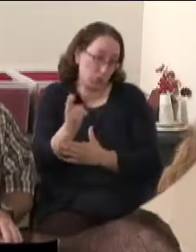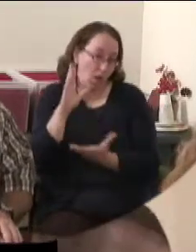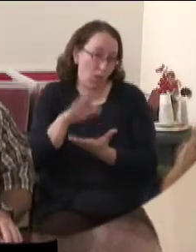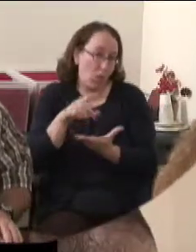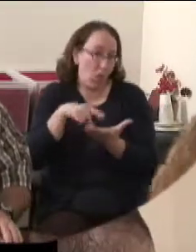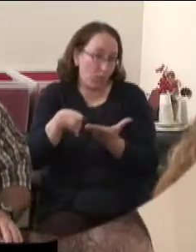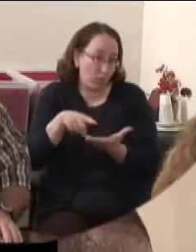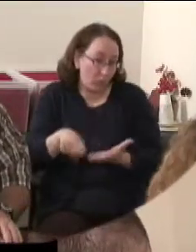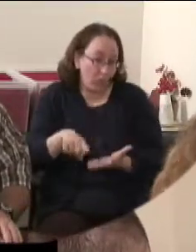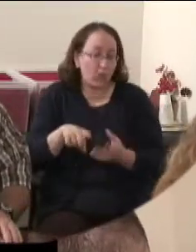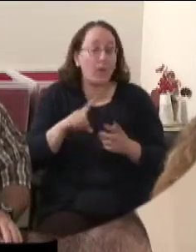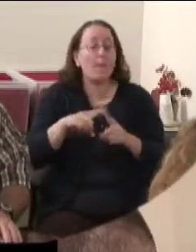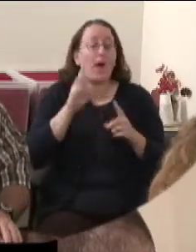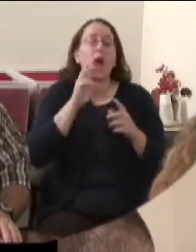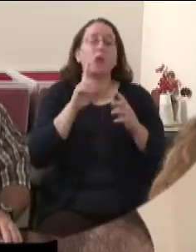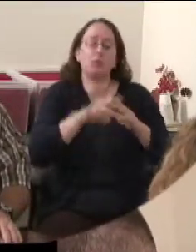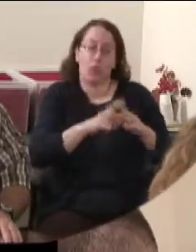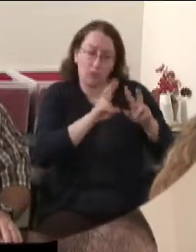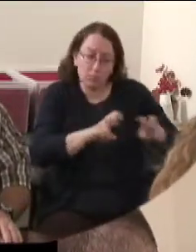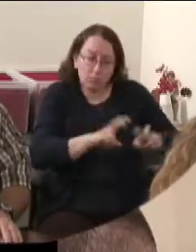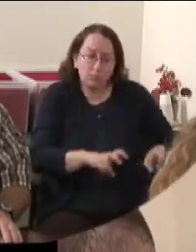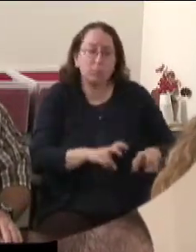But when we got looking at it, the prevailing Utah wage